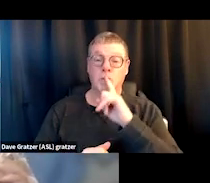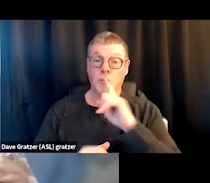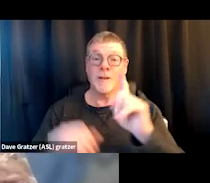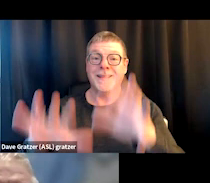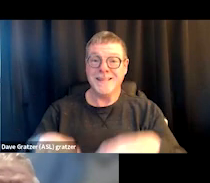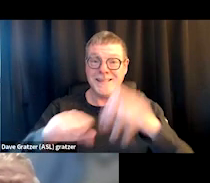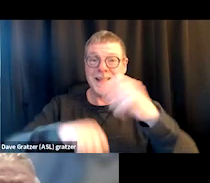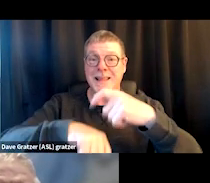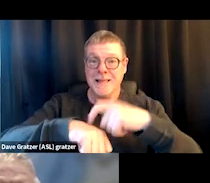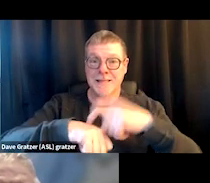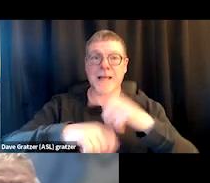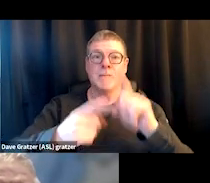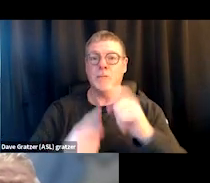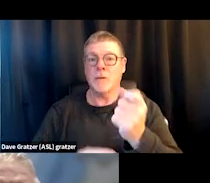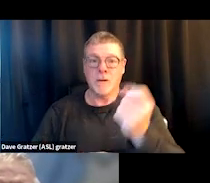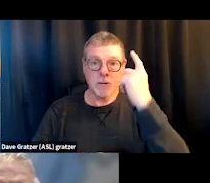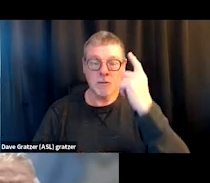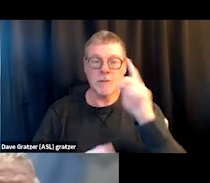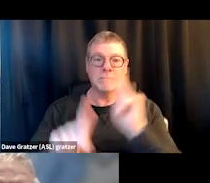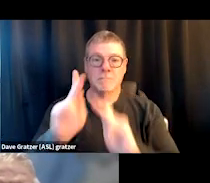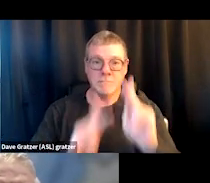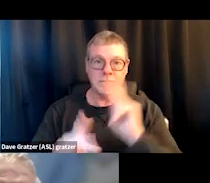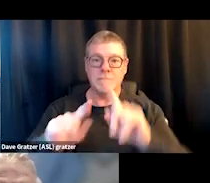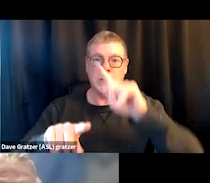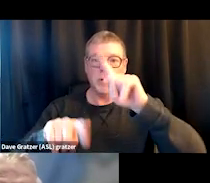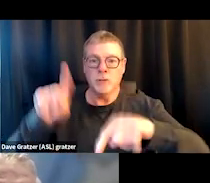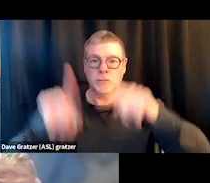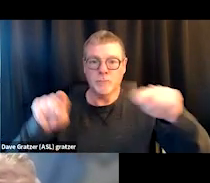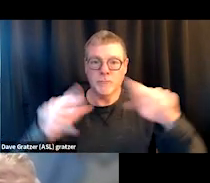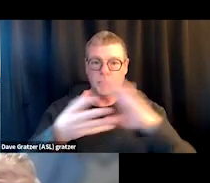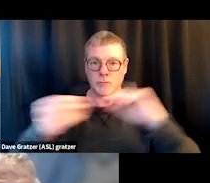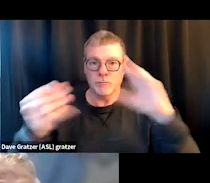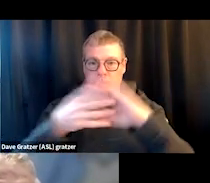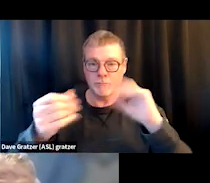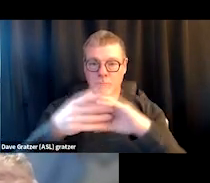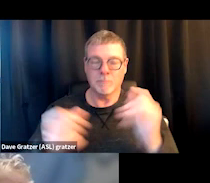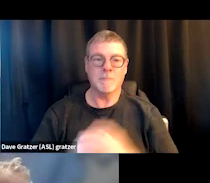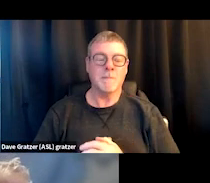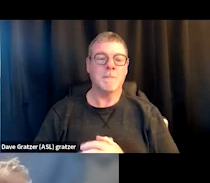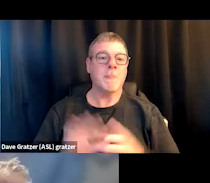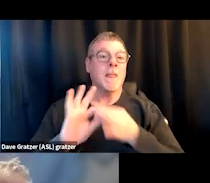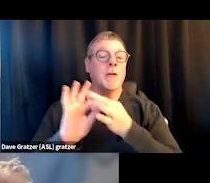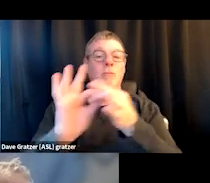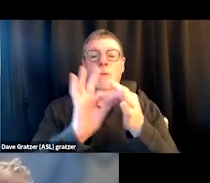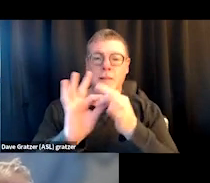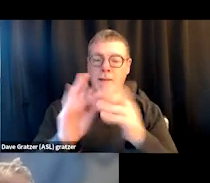to also understand people's diverse stories. Relationships are very central here.